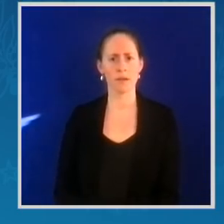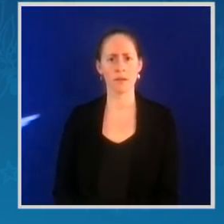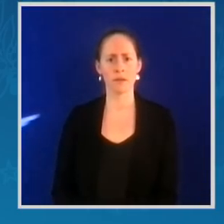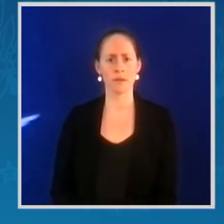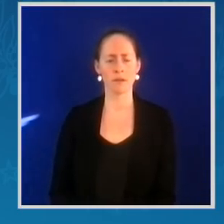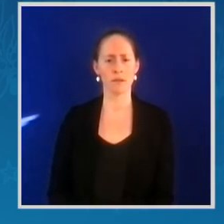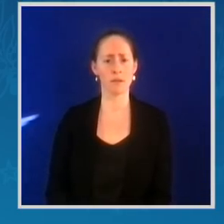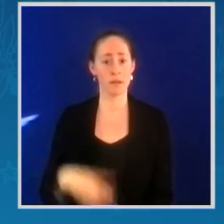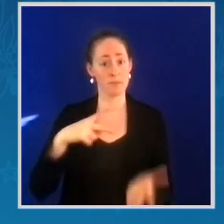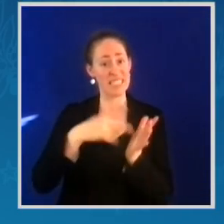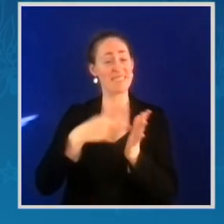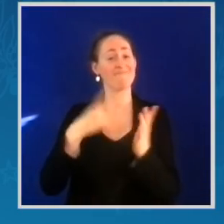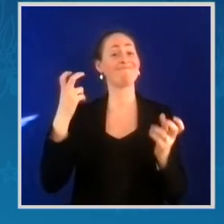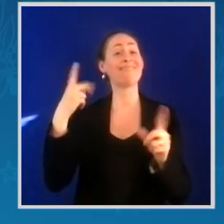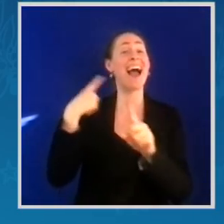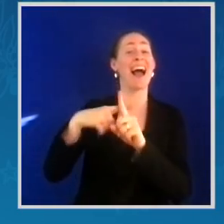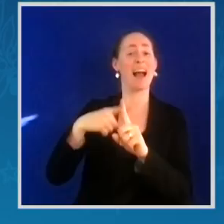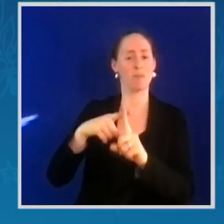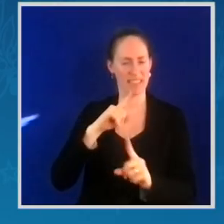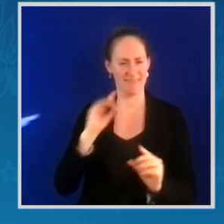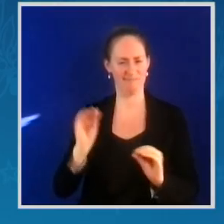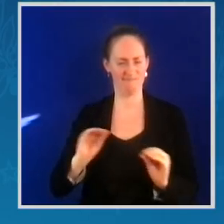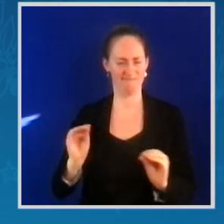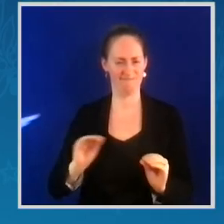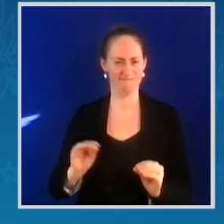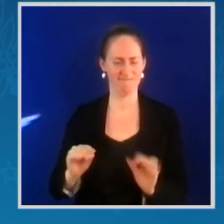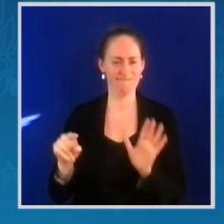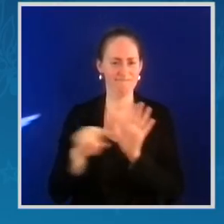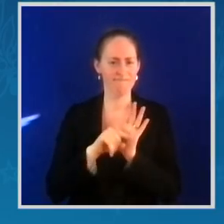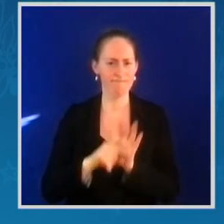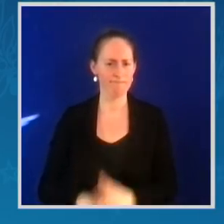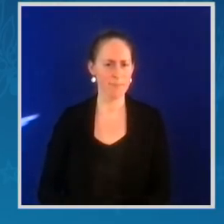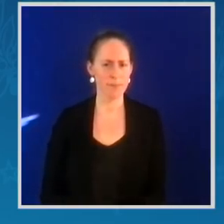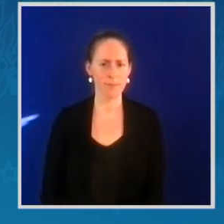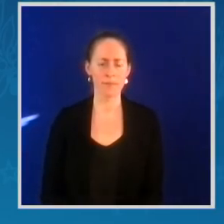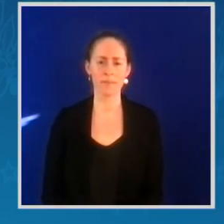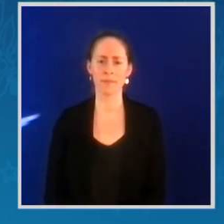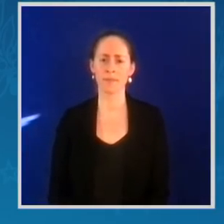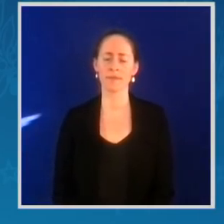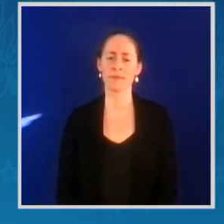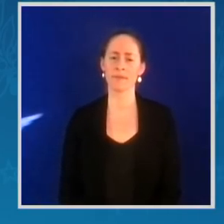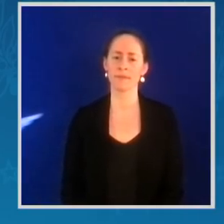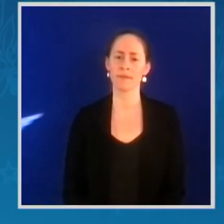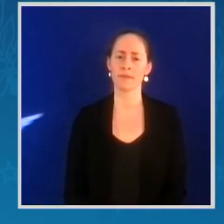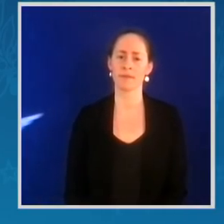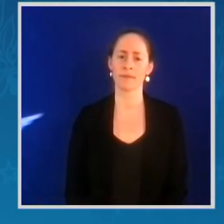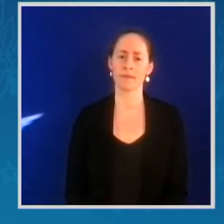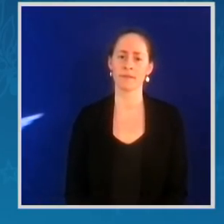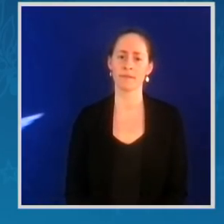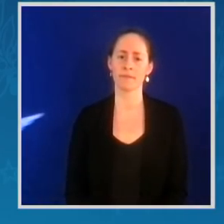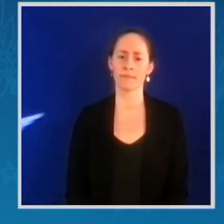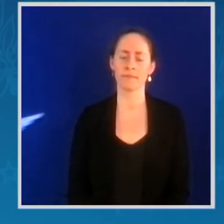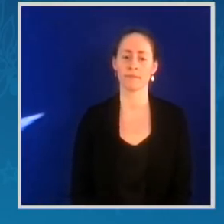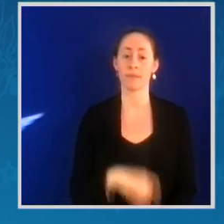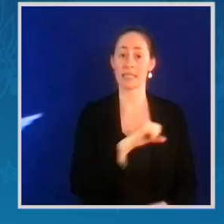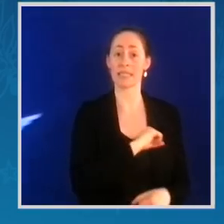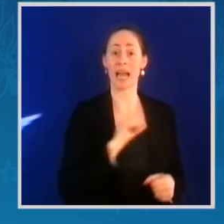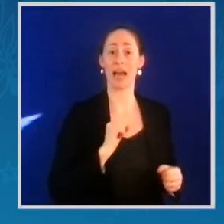Senator Joe Manchin has said that he opposes the For the People Act and that he, quote, "will not vote to weaken or eliminate the filibuster."